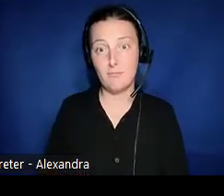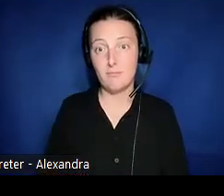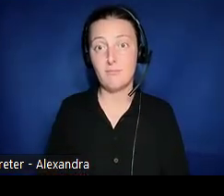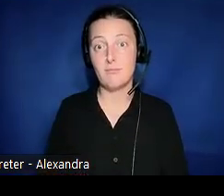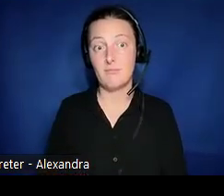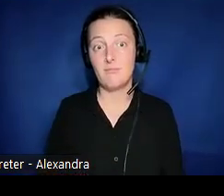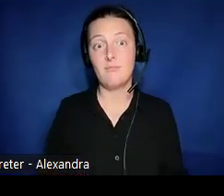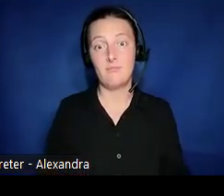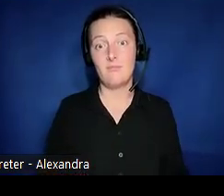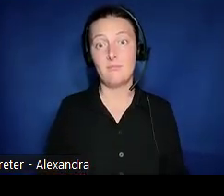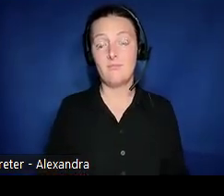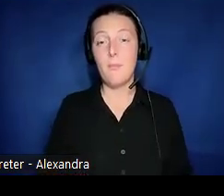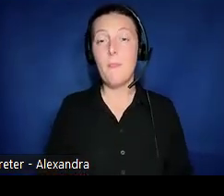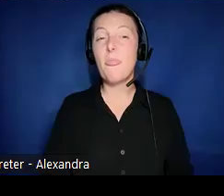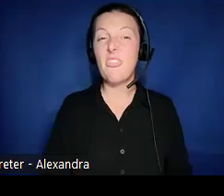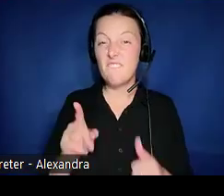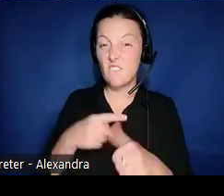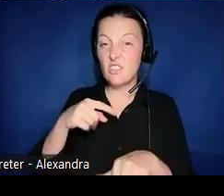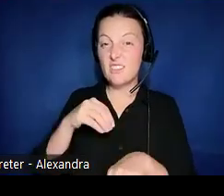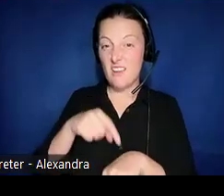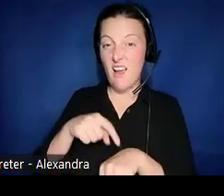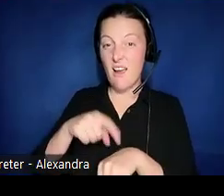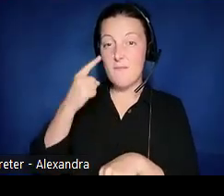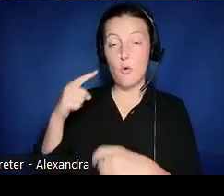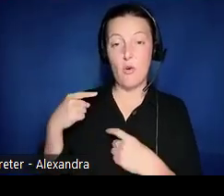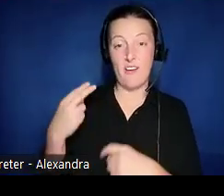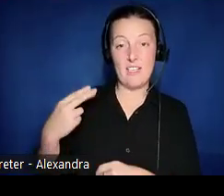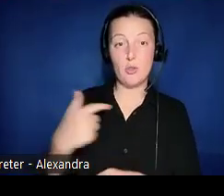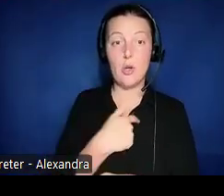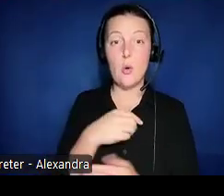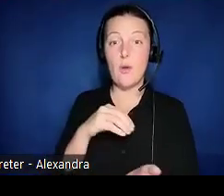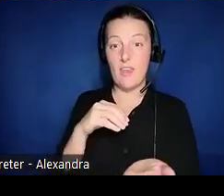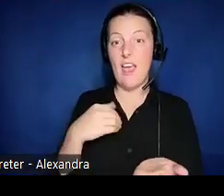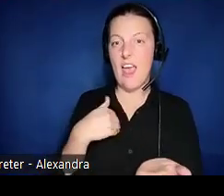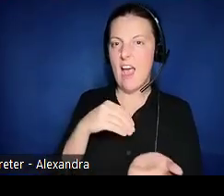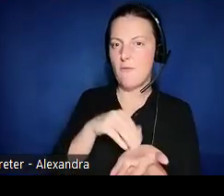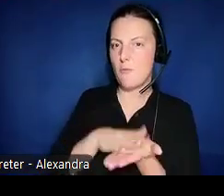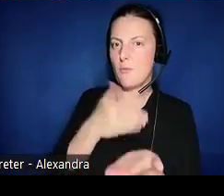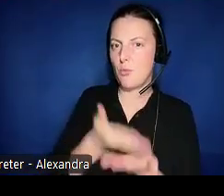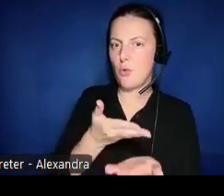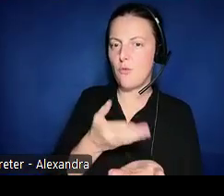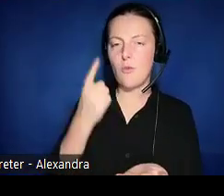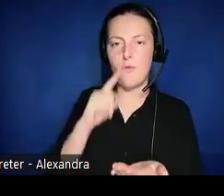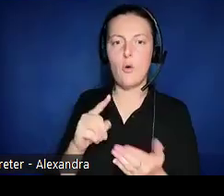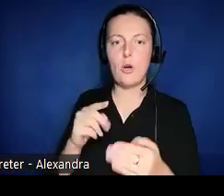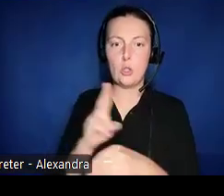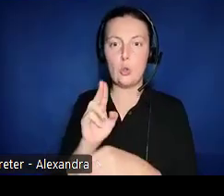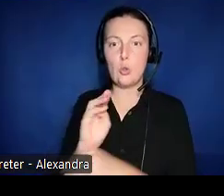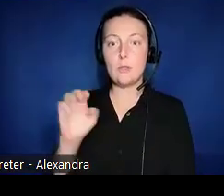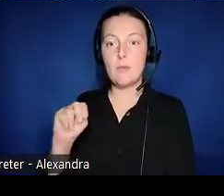The first documented history that we have for the mean is actually in 1636. um which is super late